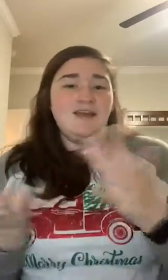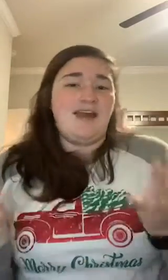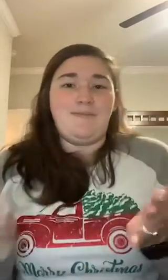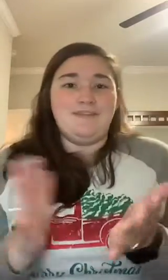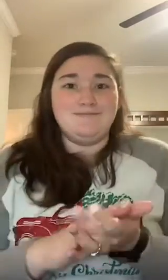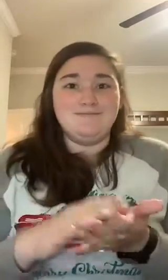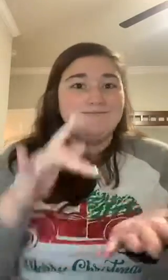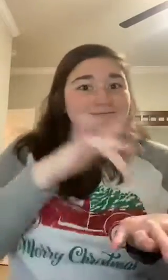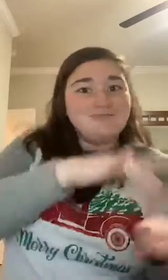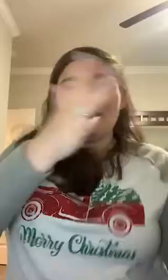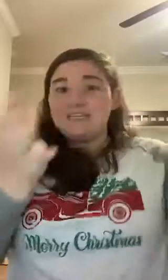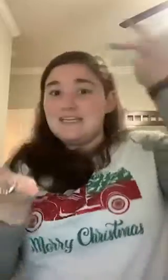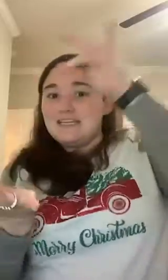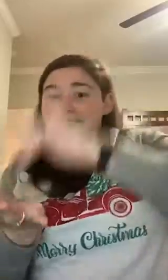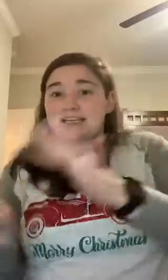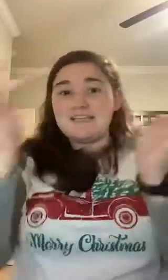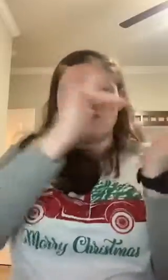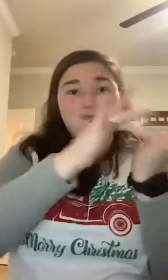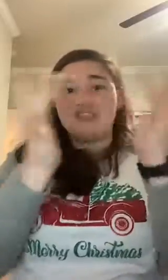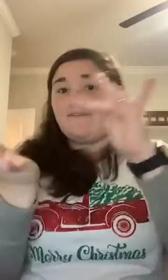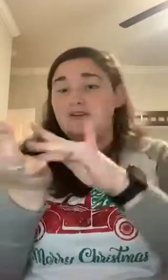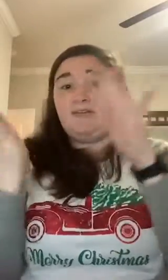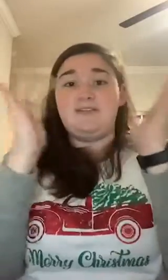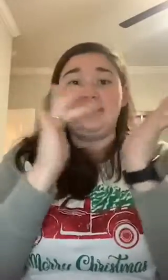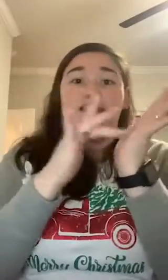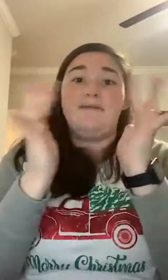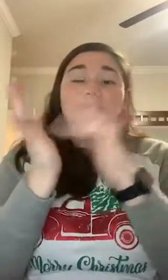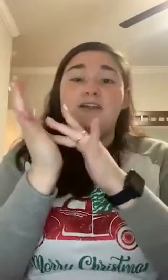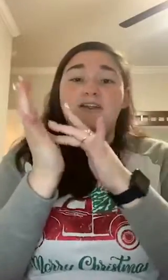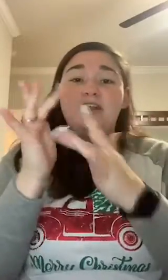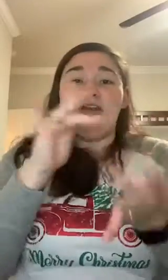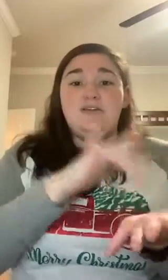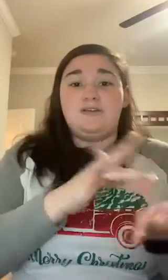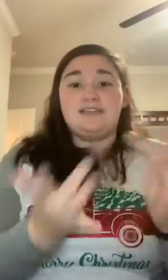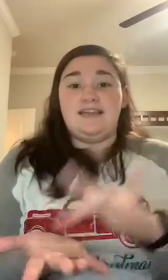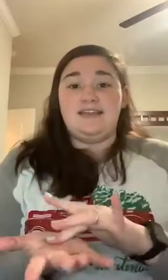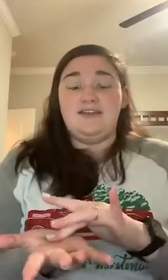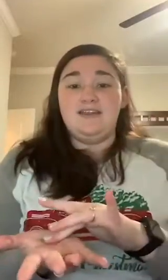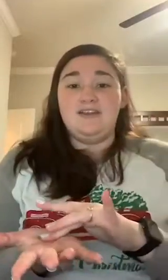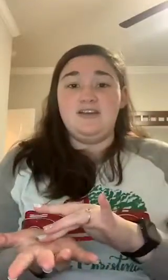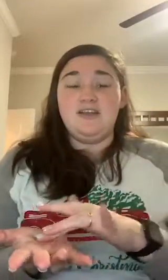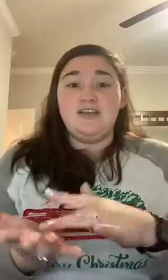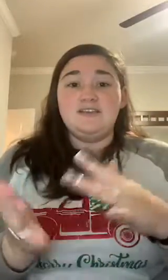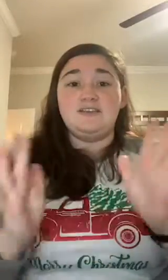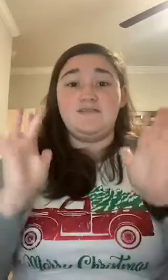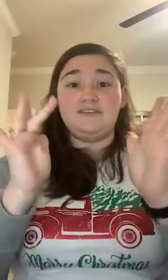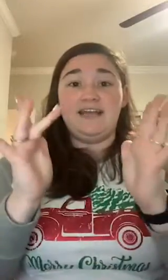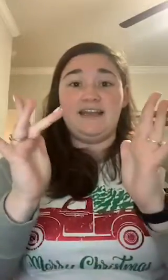i mean Jesus whichever. you can sign it up here, you can sign it down here. so if you sign it...